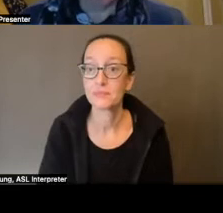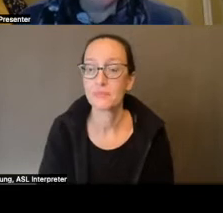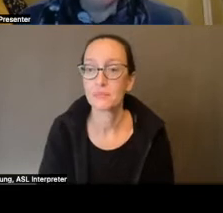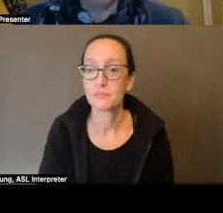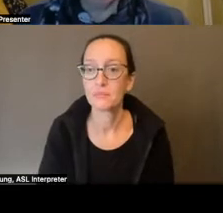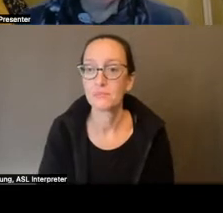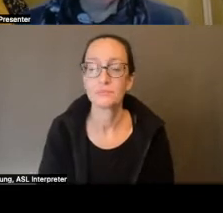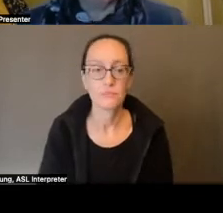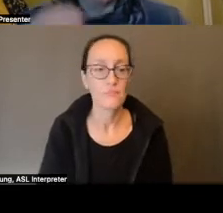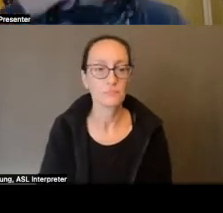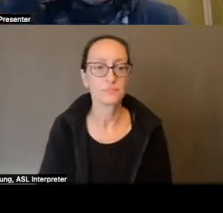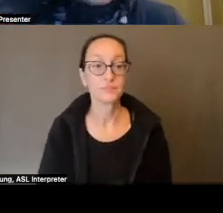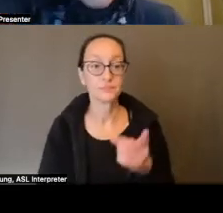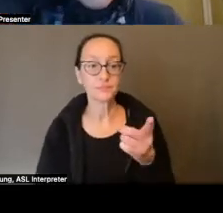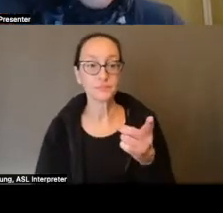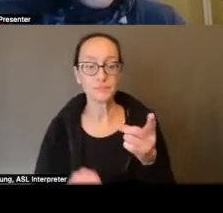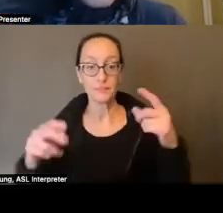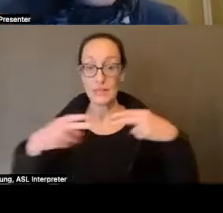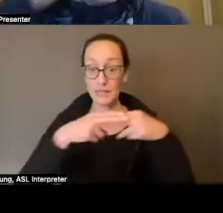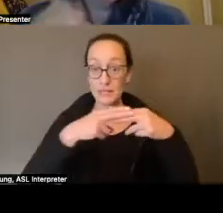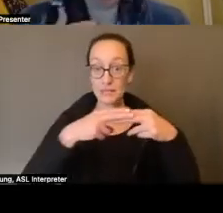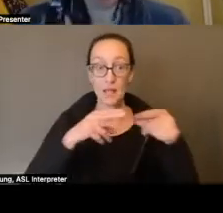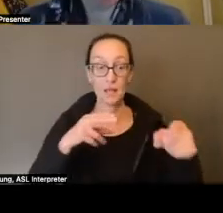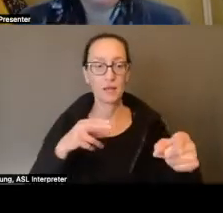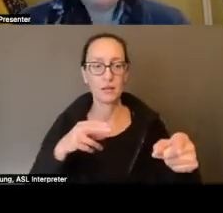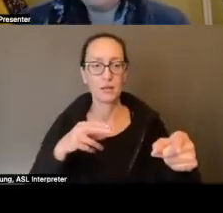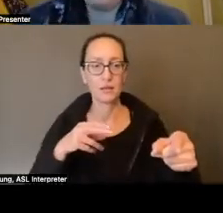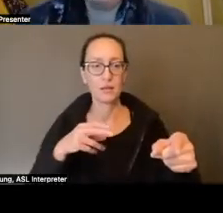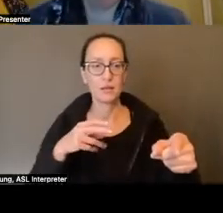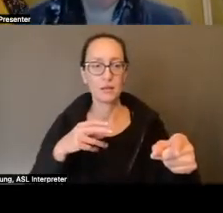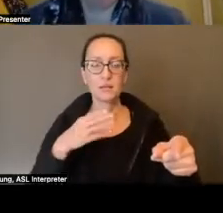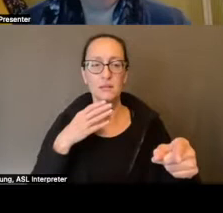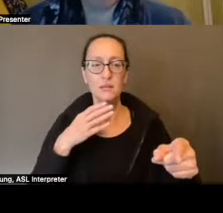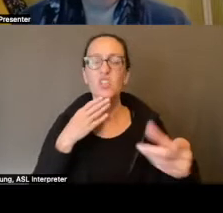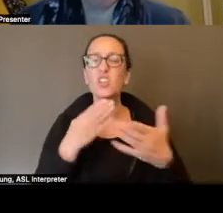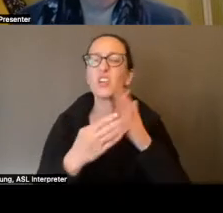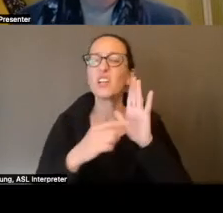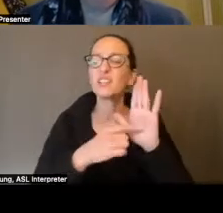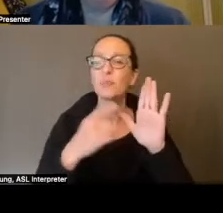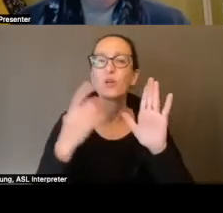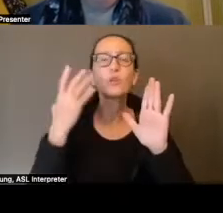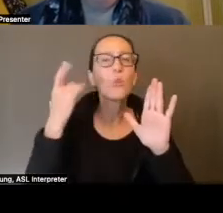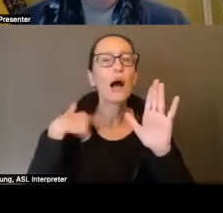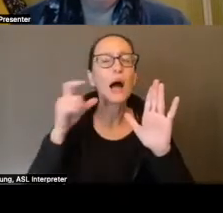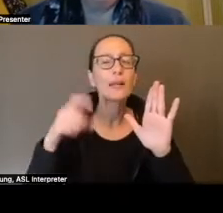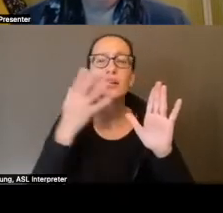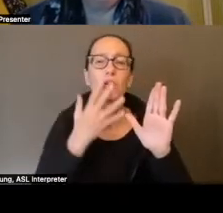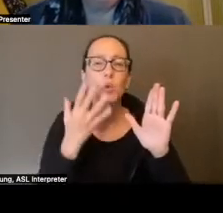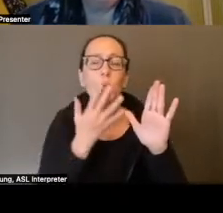In this slide, we're talking about good examples of why I need Cued Speech.